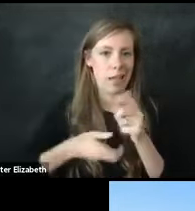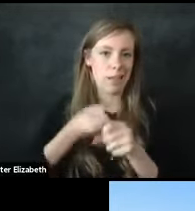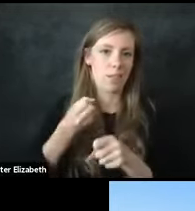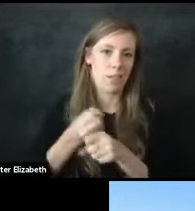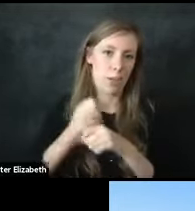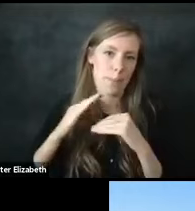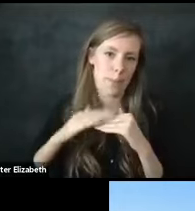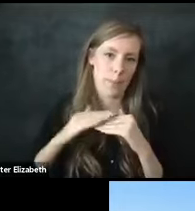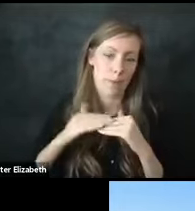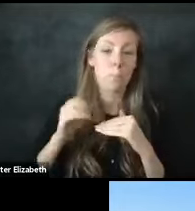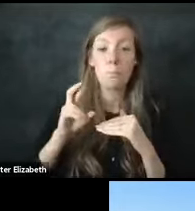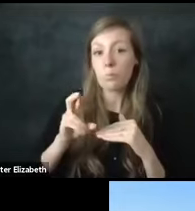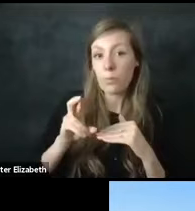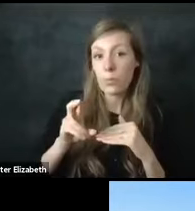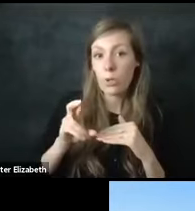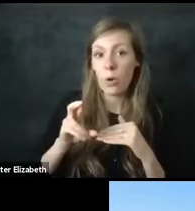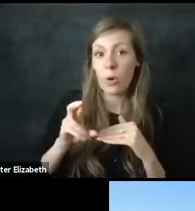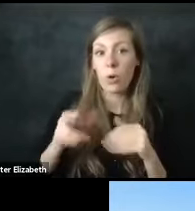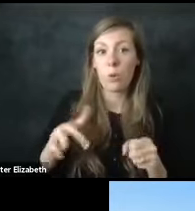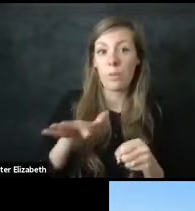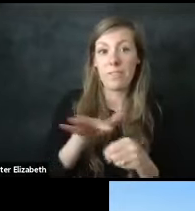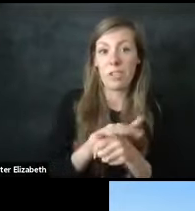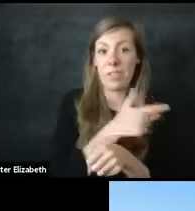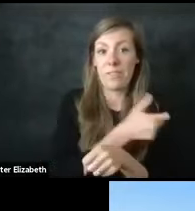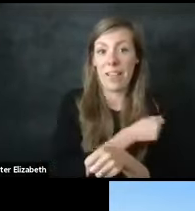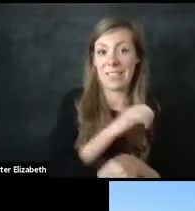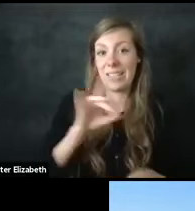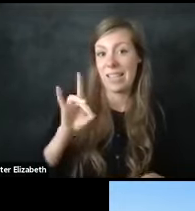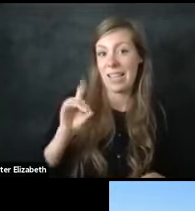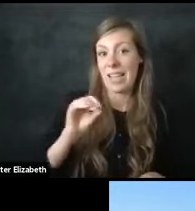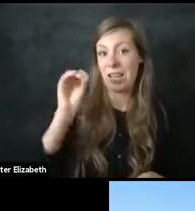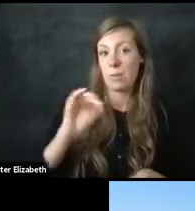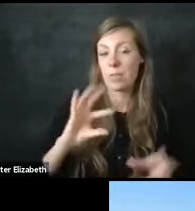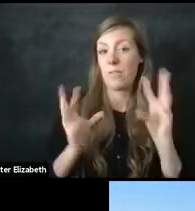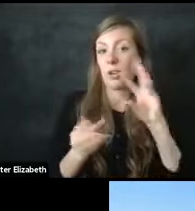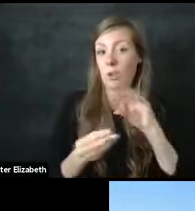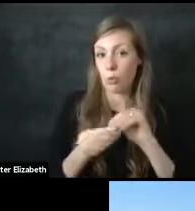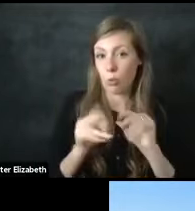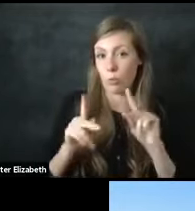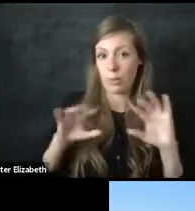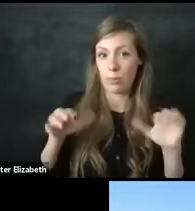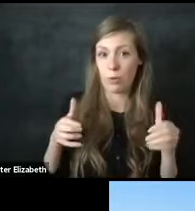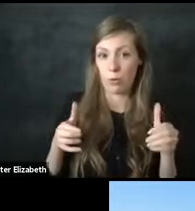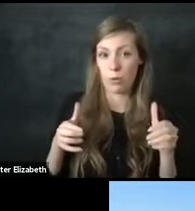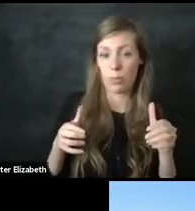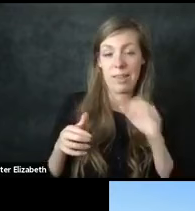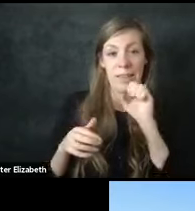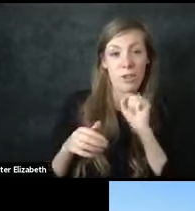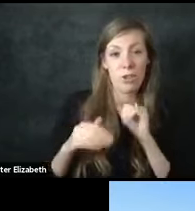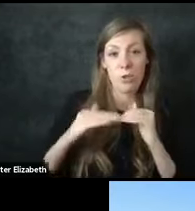or we fully vaccinated 80% of our total population age zero and up.